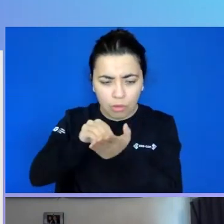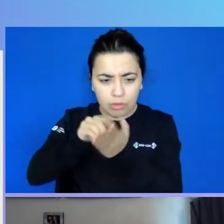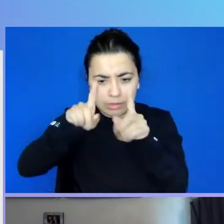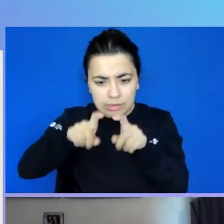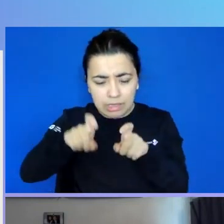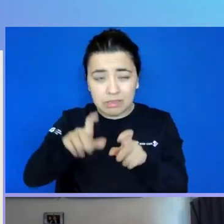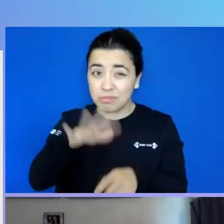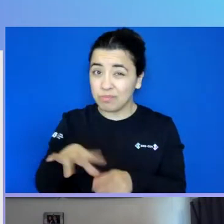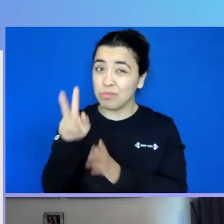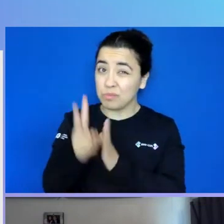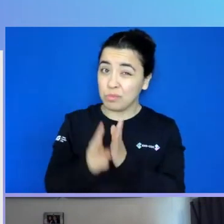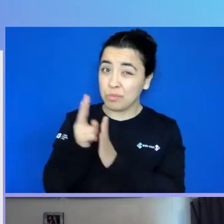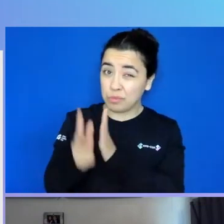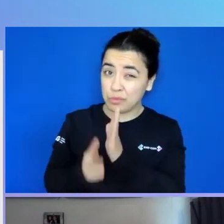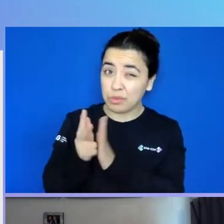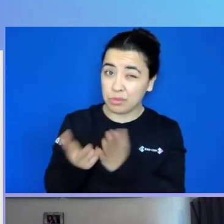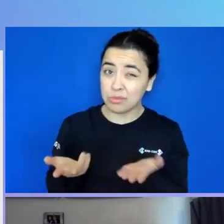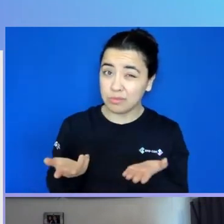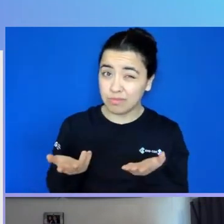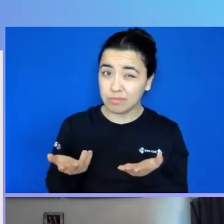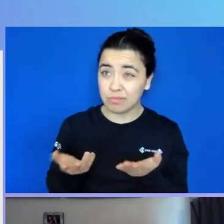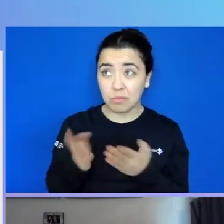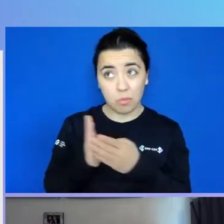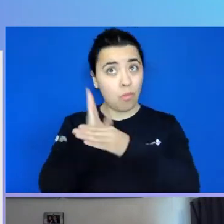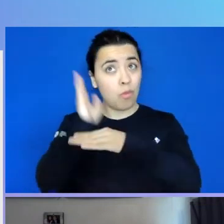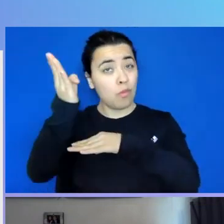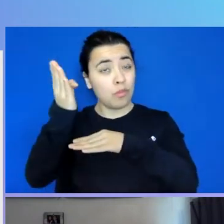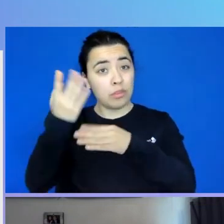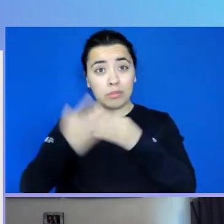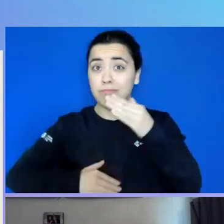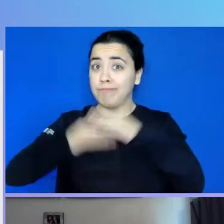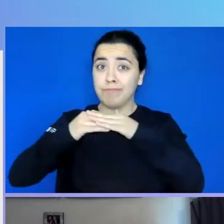to 3 hours. Uh, it can be even more. It can go up to four